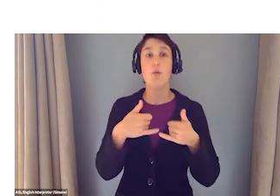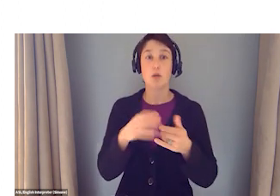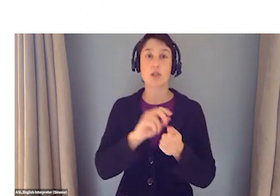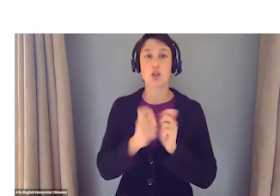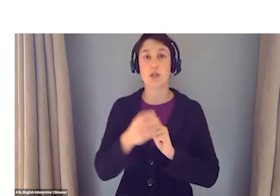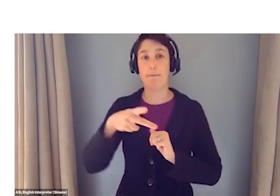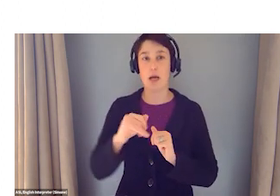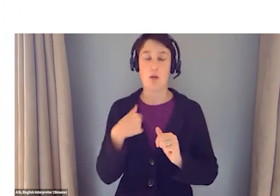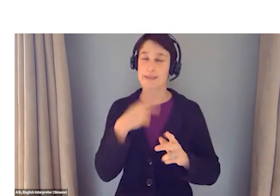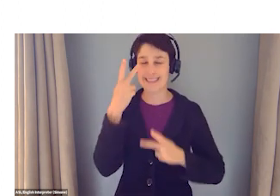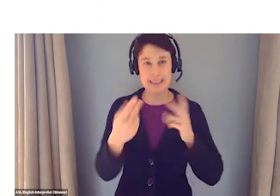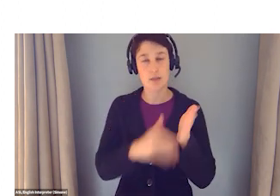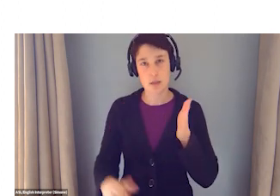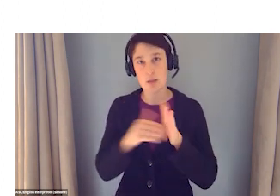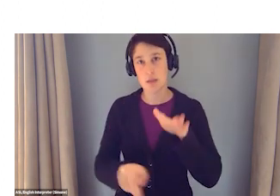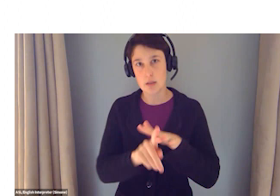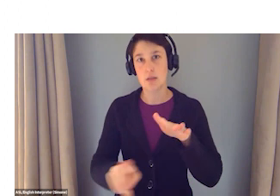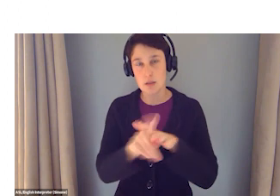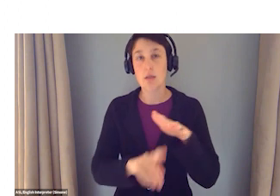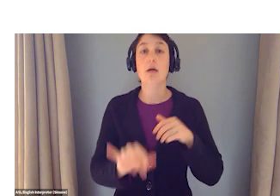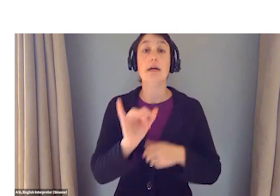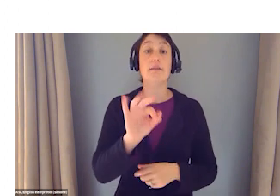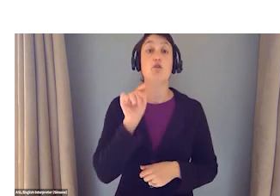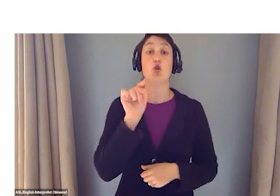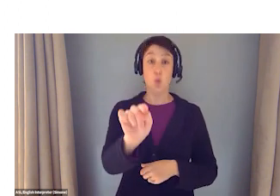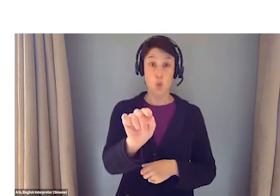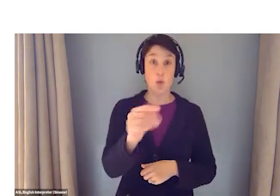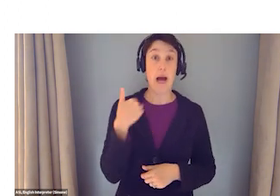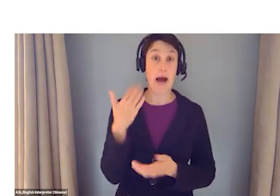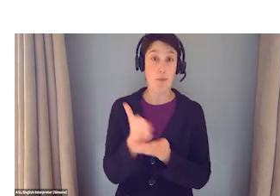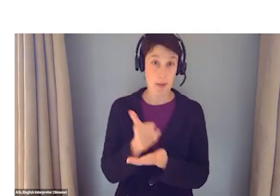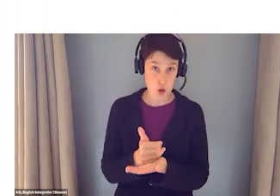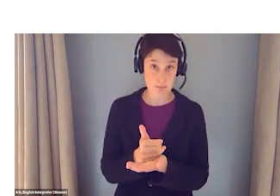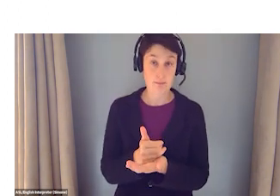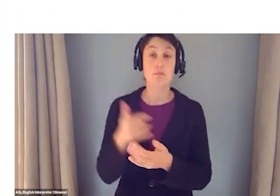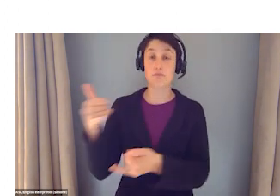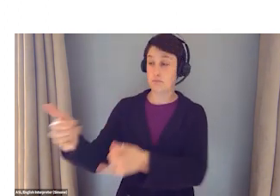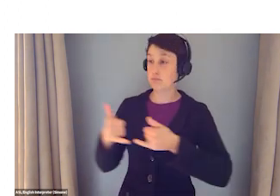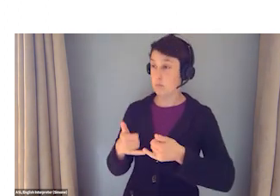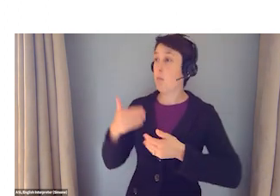If you have a budget, you have an award, it's rolling along, but one of your subawardees